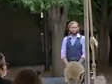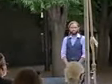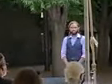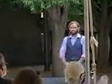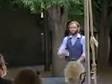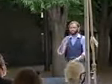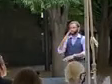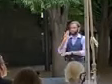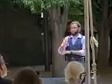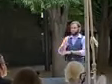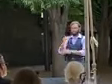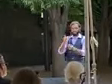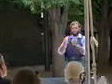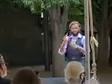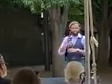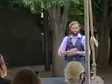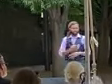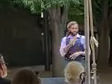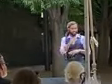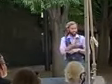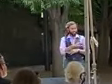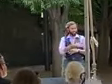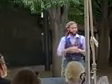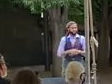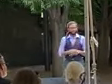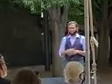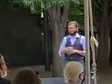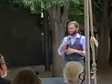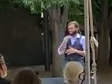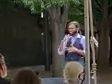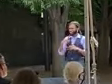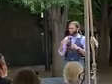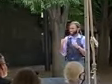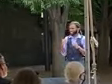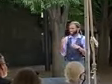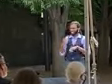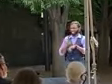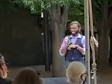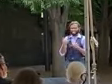Good afternoon, everyone. It's such a chilly day today.